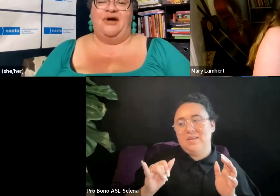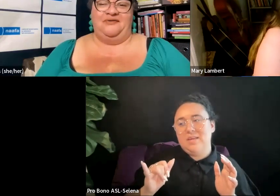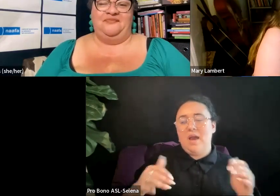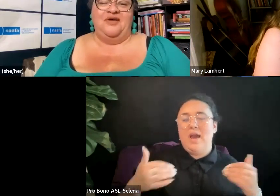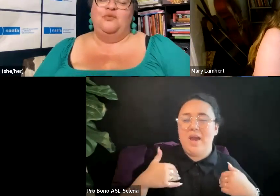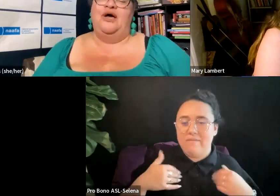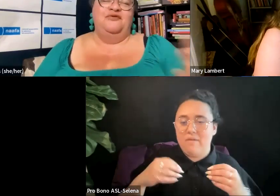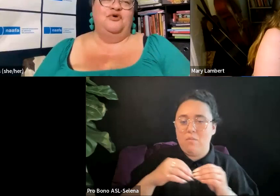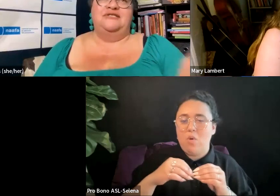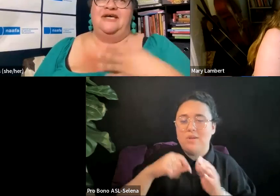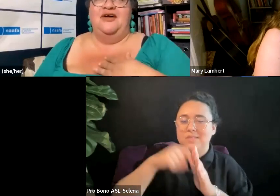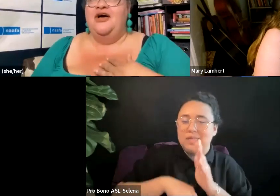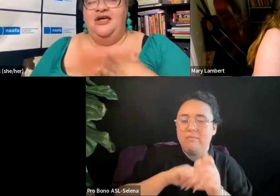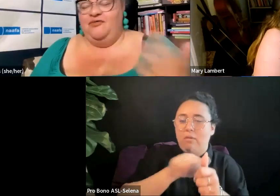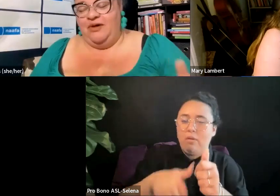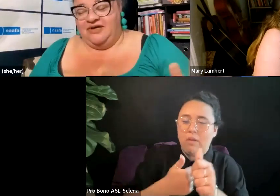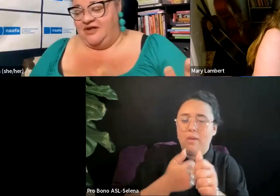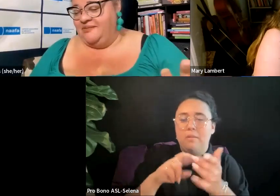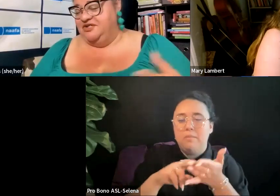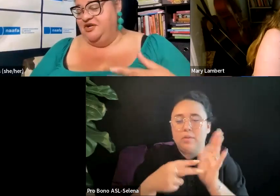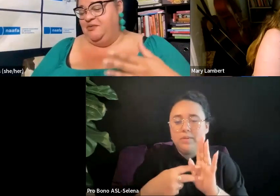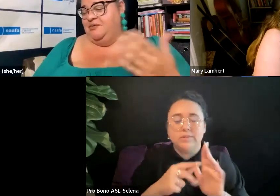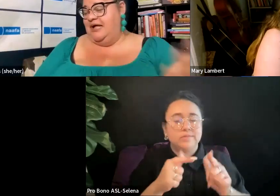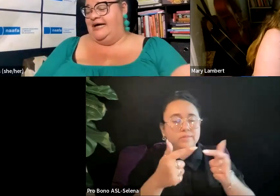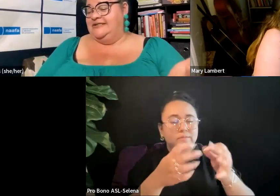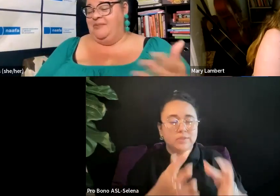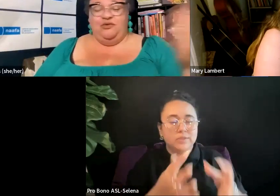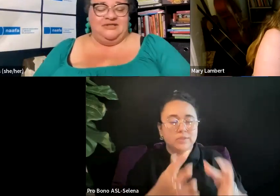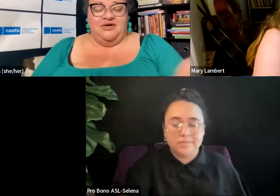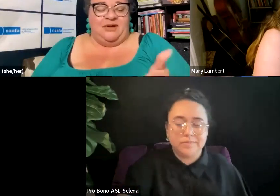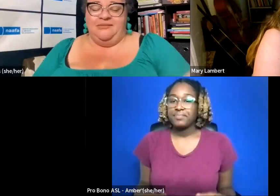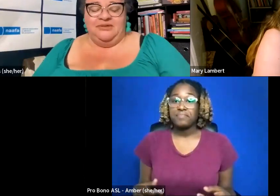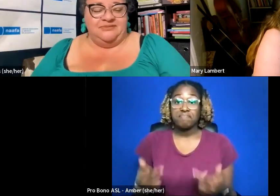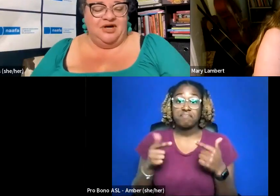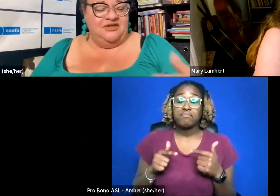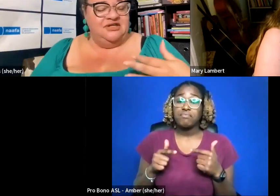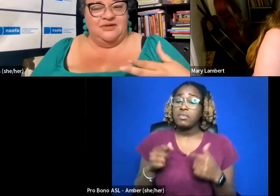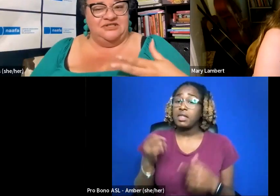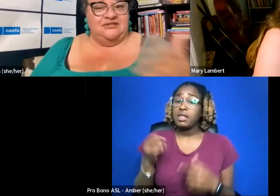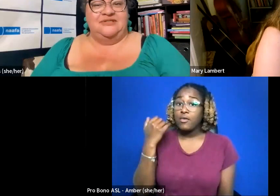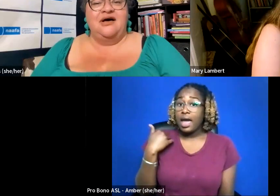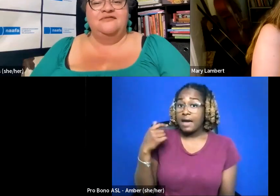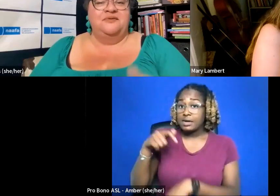Right. Well, and of course, like, if we ever get the opportunity, we will ask both Lizzo and Melissa McCarthy these questions themselves,